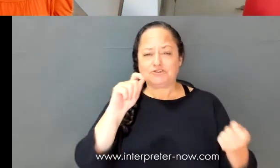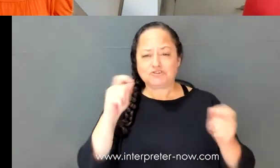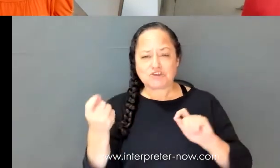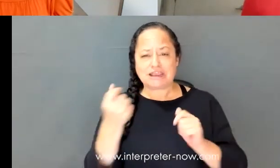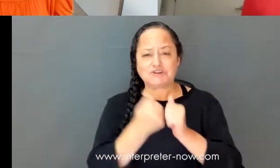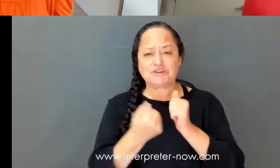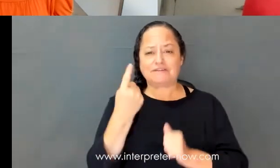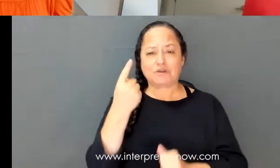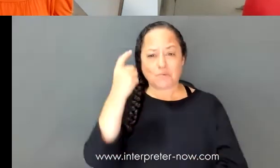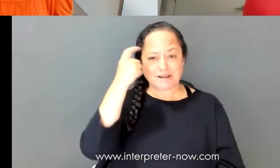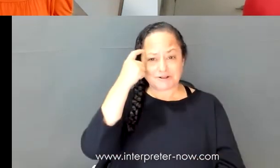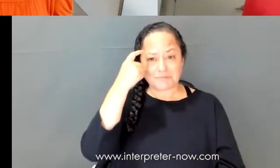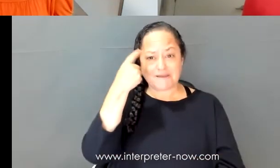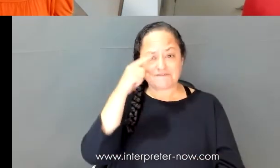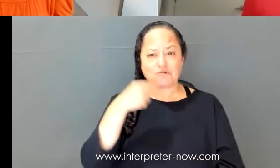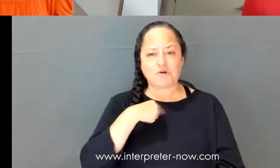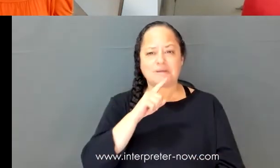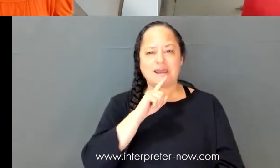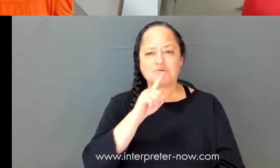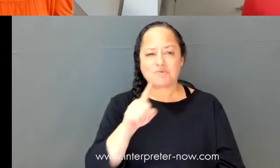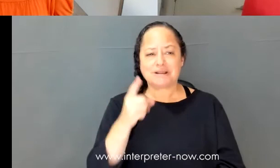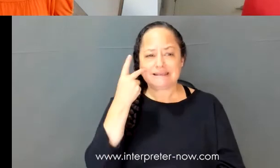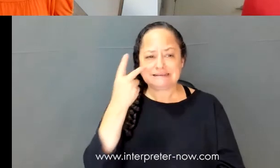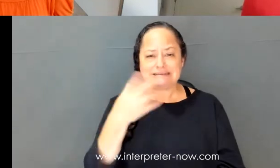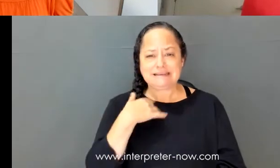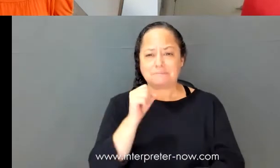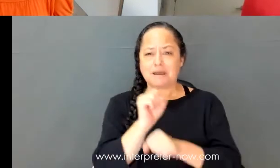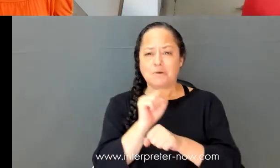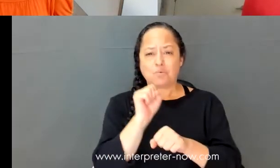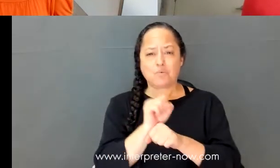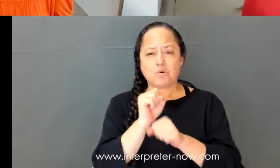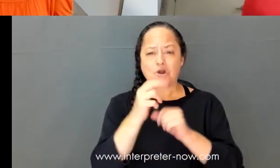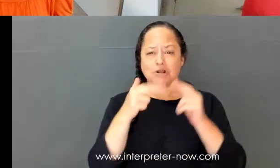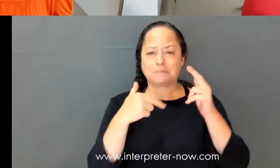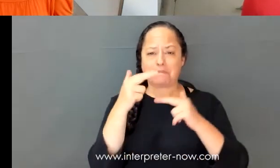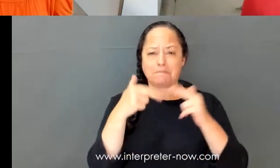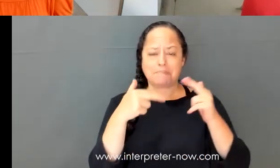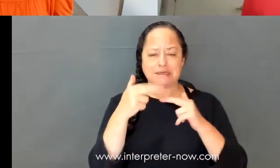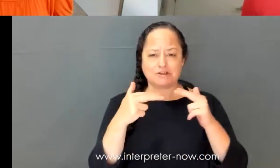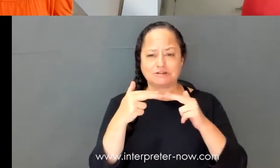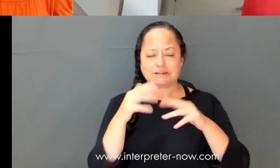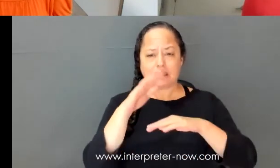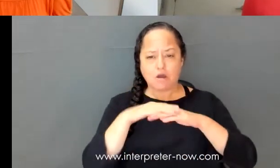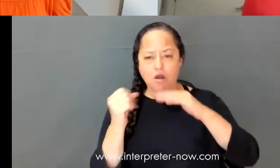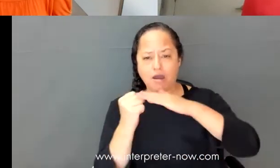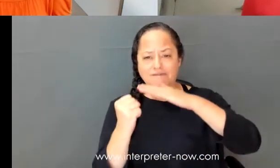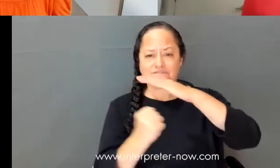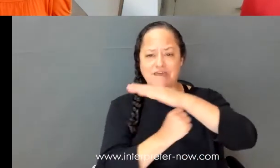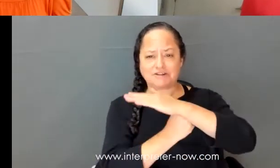And, for me, I really see my work as building upon foundations that were laid for me decades,